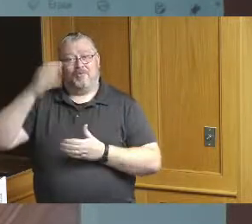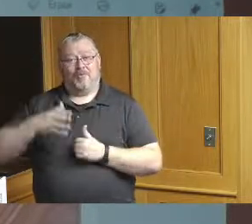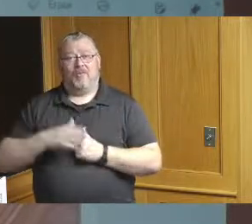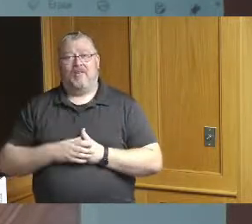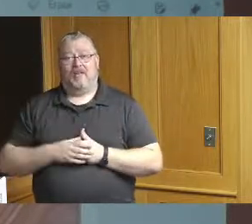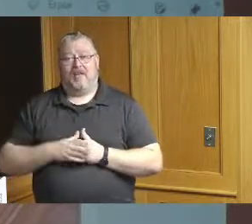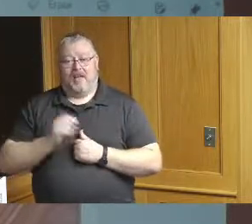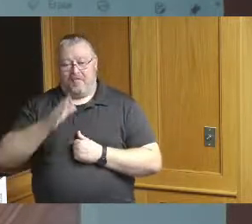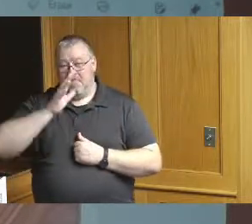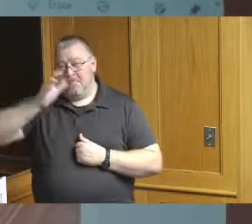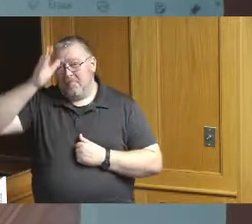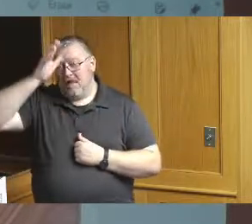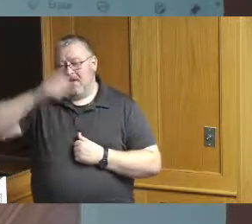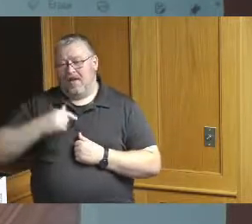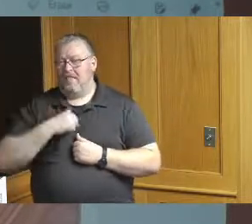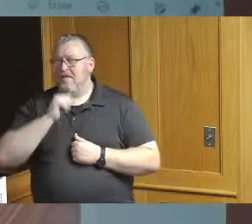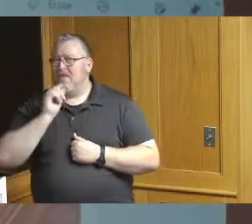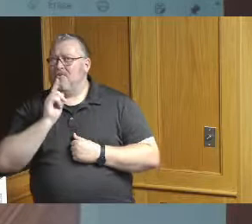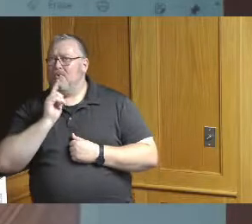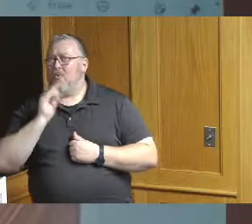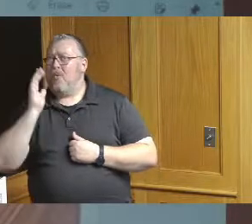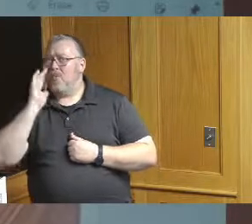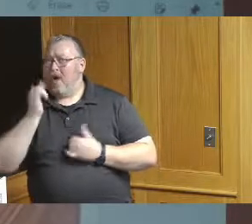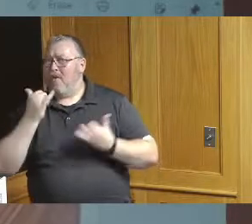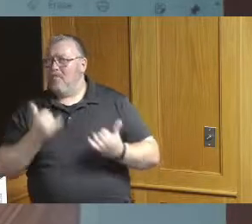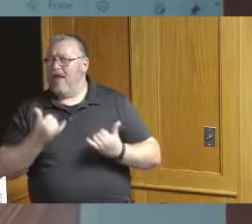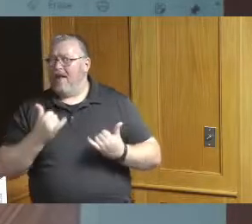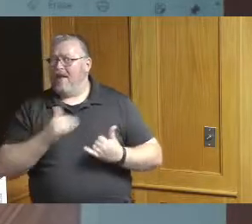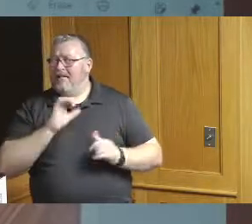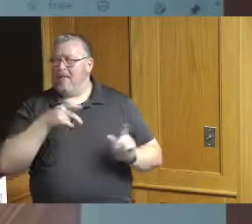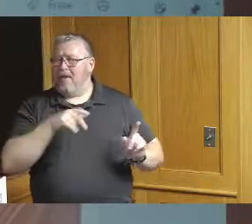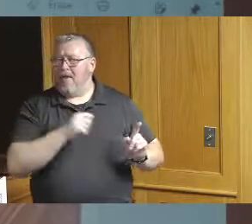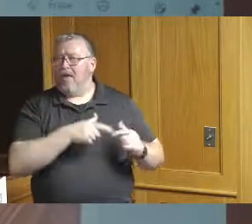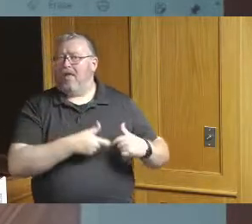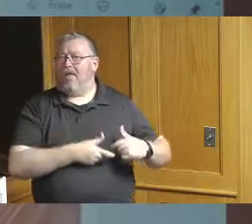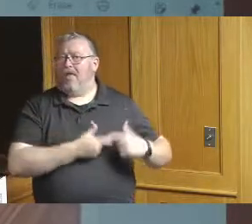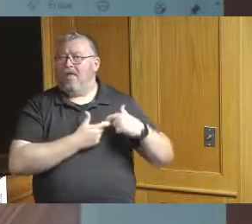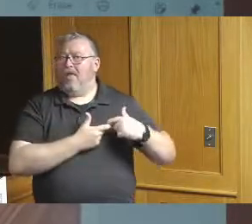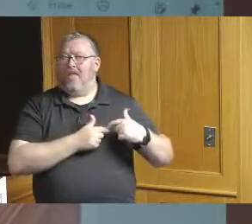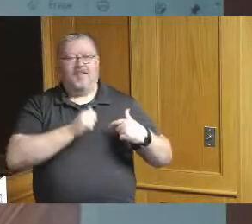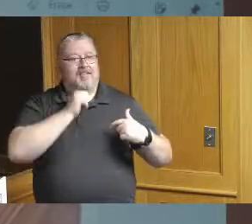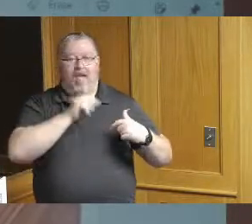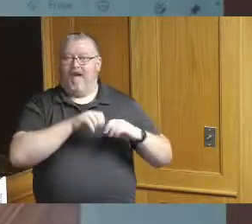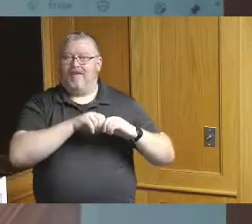and the parents I'm not sure why at this point in time cps hasn't sent the communications of what